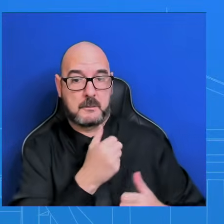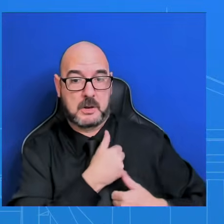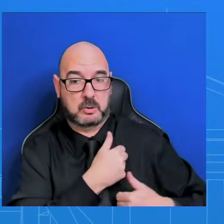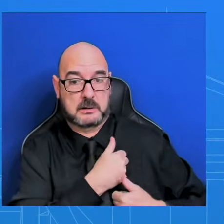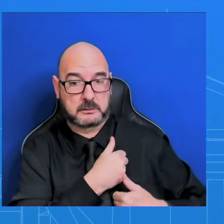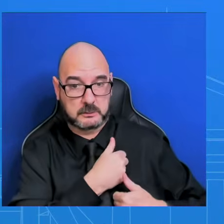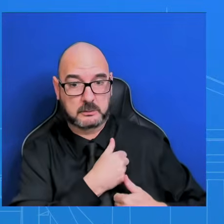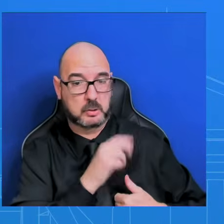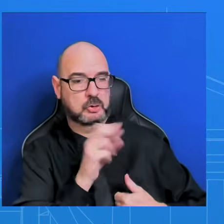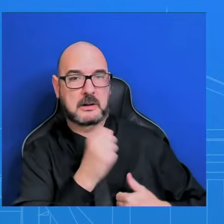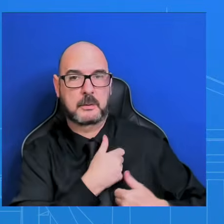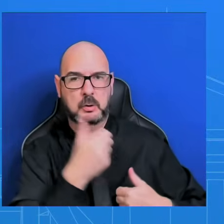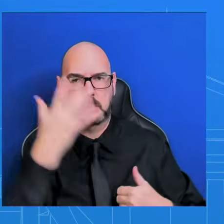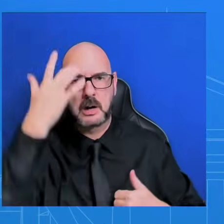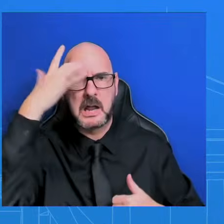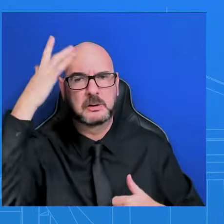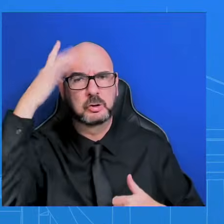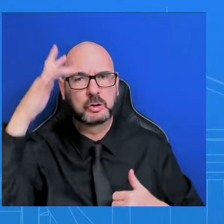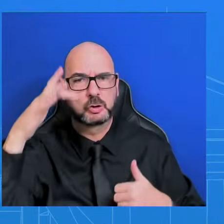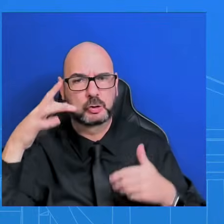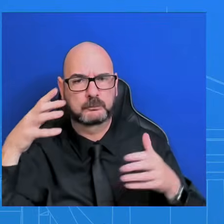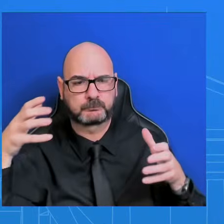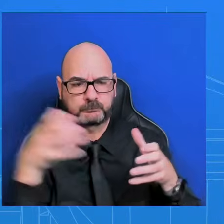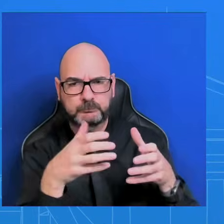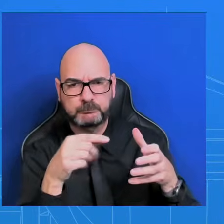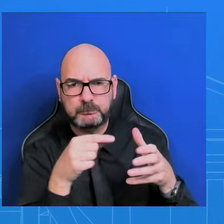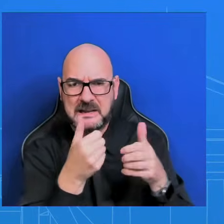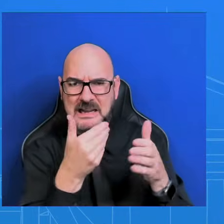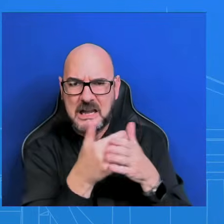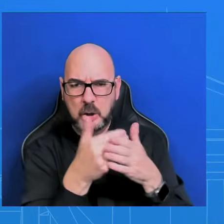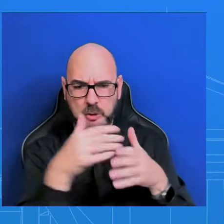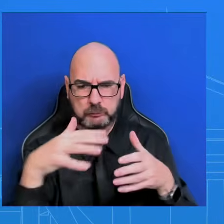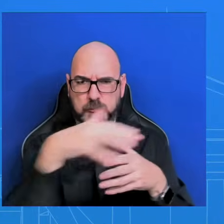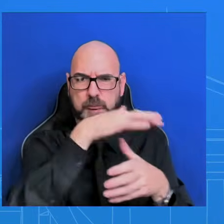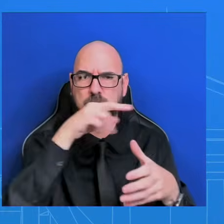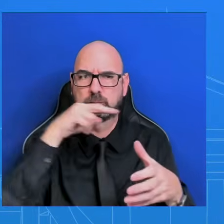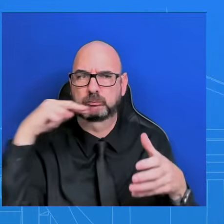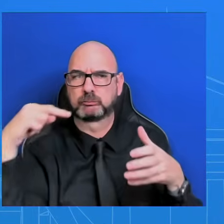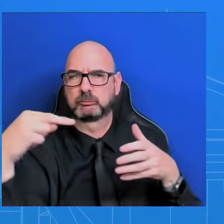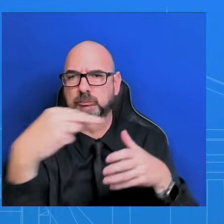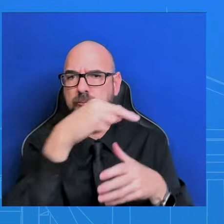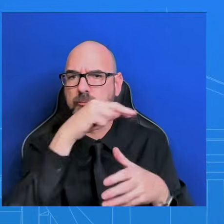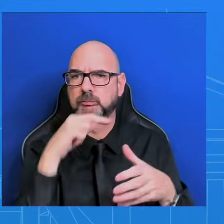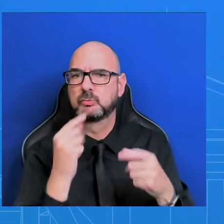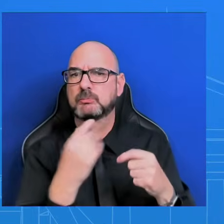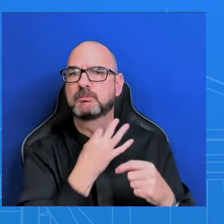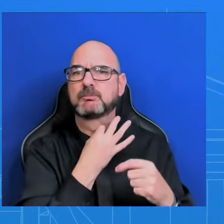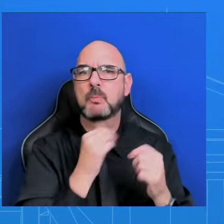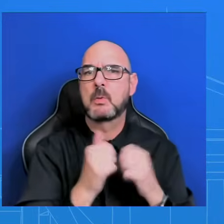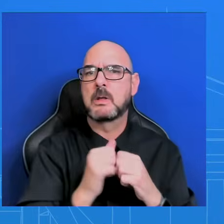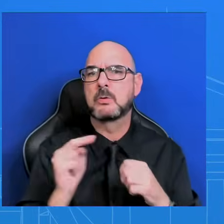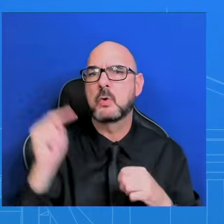so that we can get better information about what Kim Jong Un is up to. But we haven't taken our eye off this one bit. The Press: Okay. And then on --